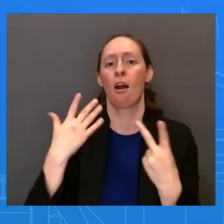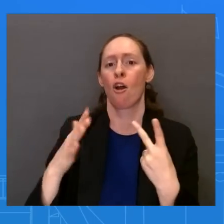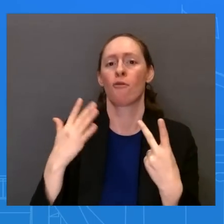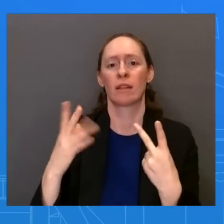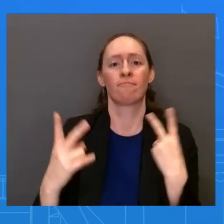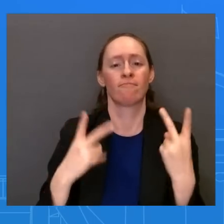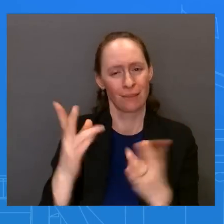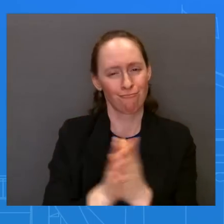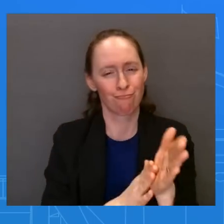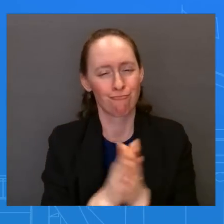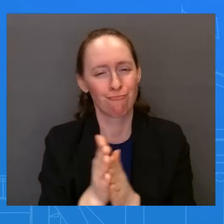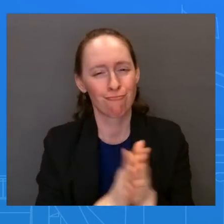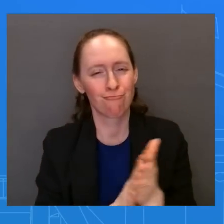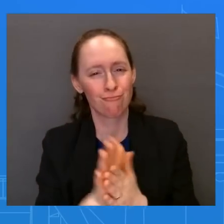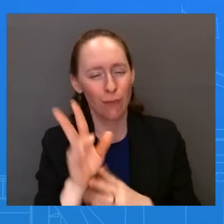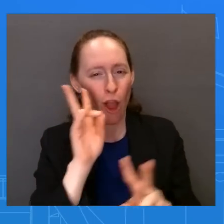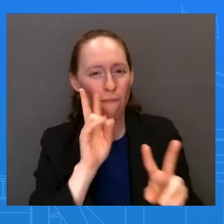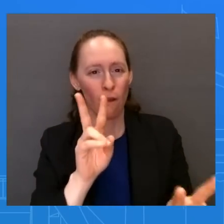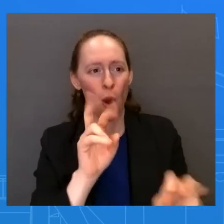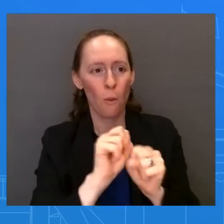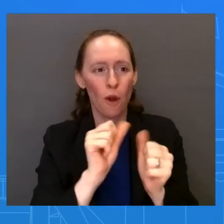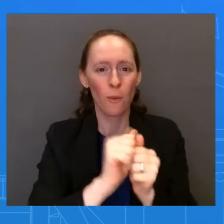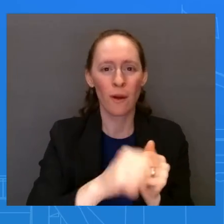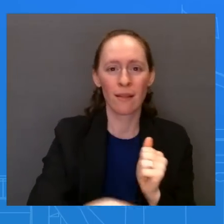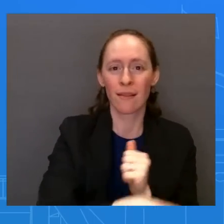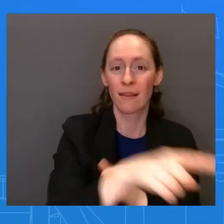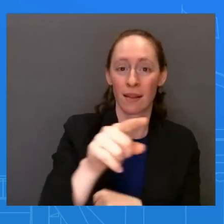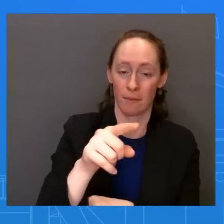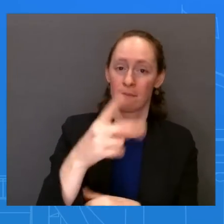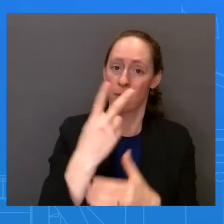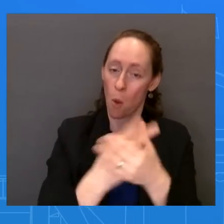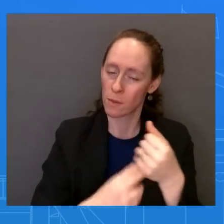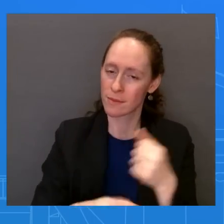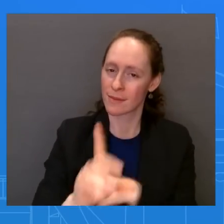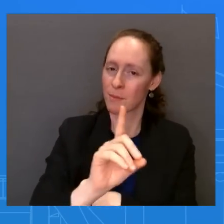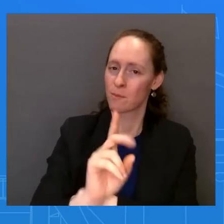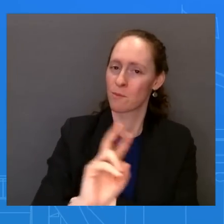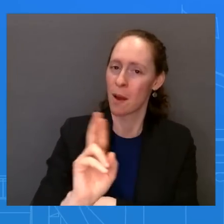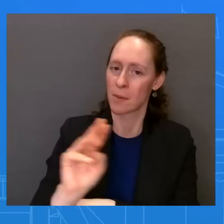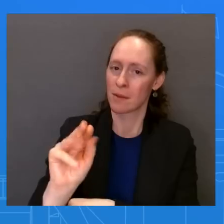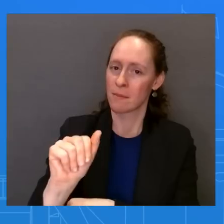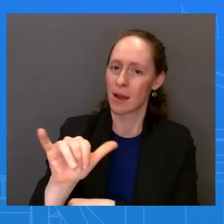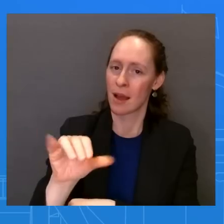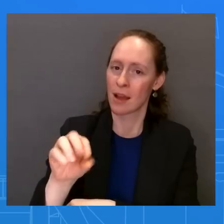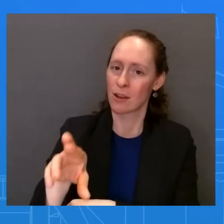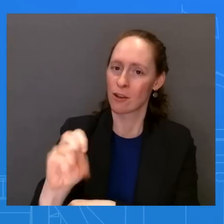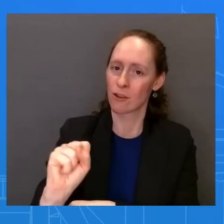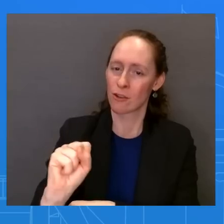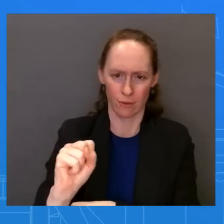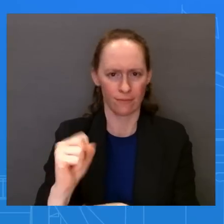and continuing to deliver for the American people. And that's what -- and that's what your -- you'll -- you'll probably hear from him on Friday.